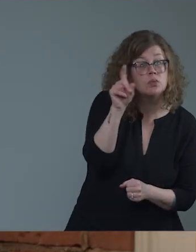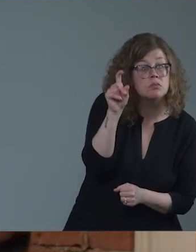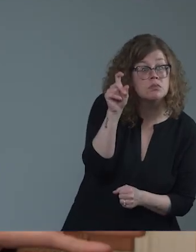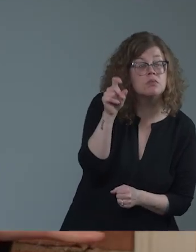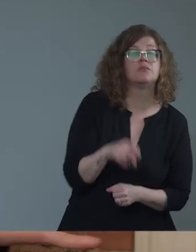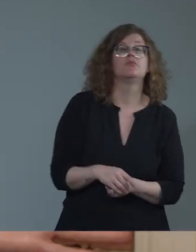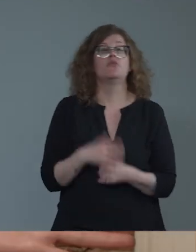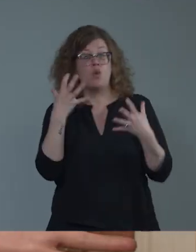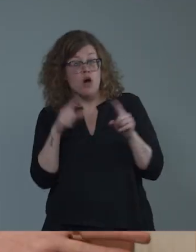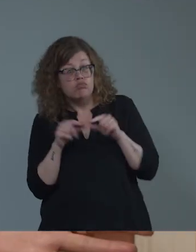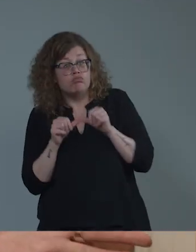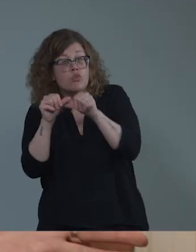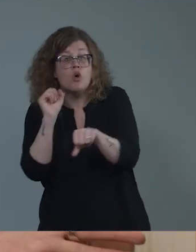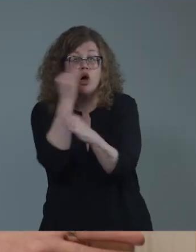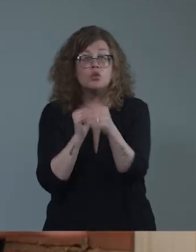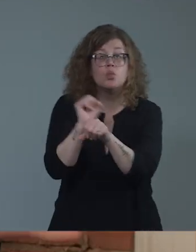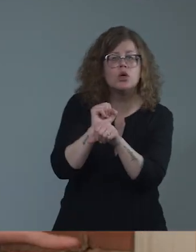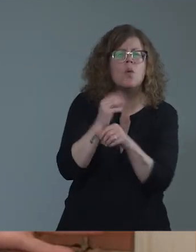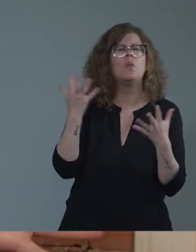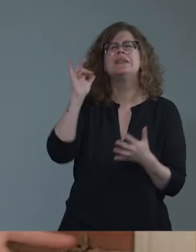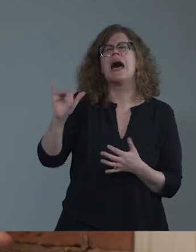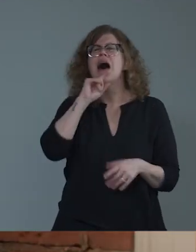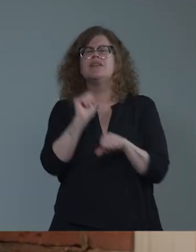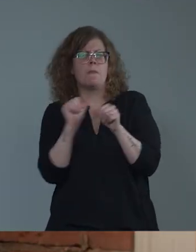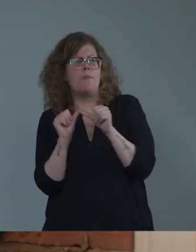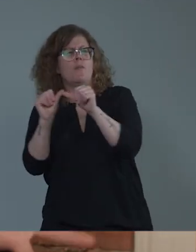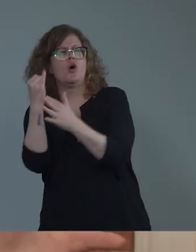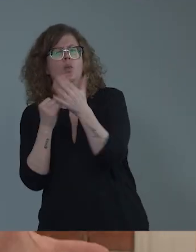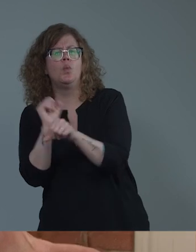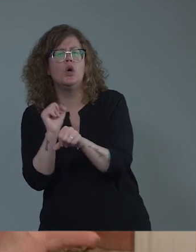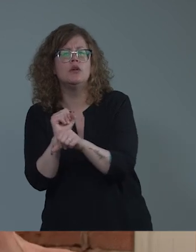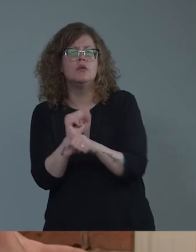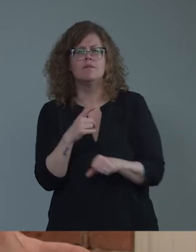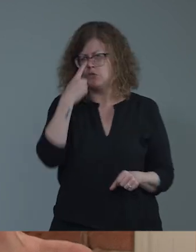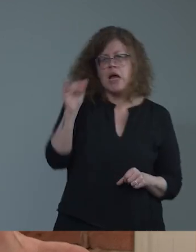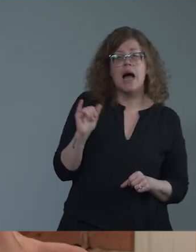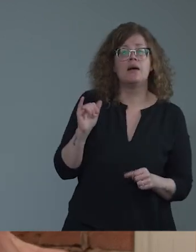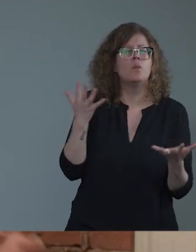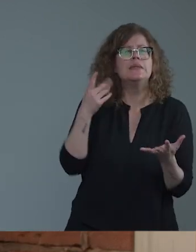Are you saving some money to make sure that it can last as well as possible into the future?